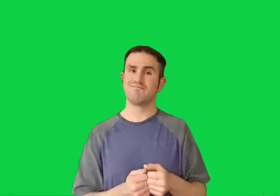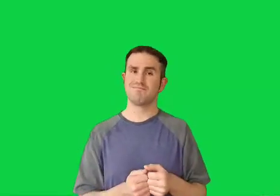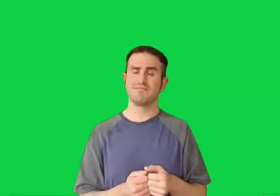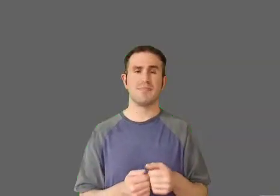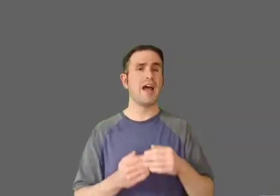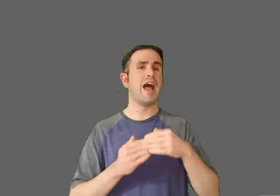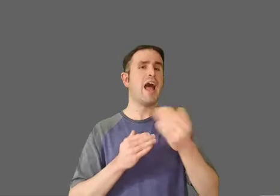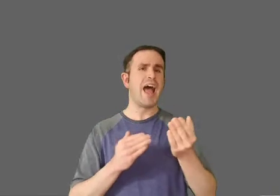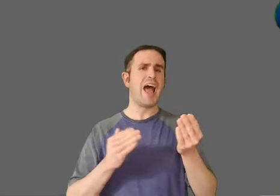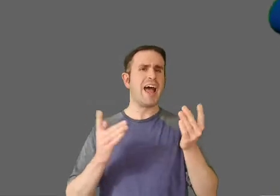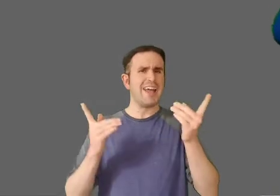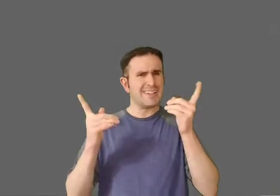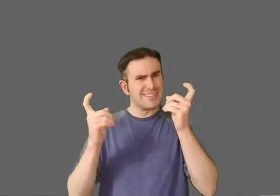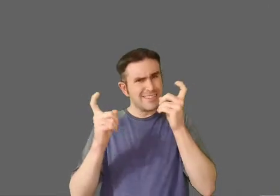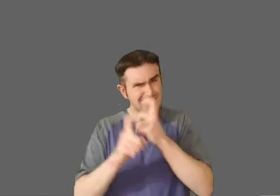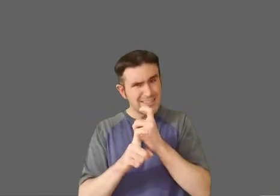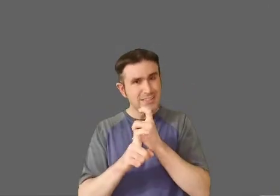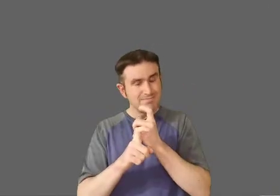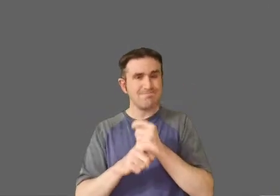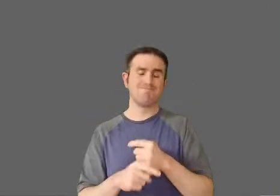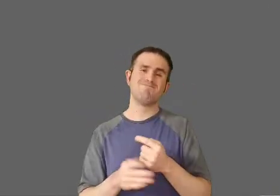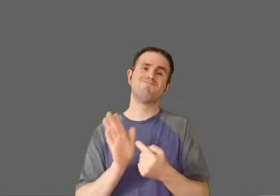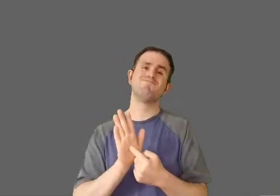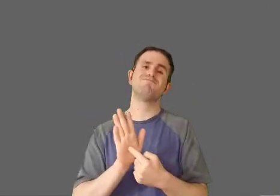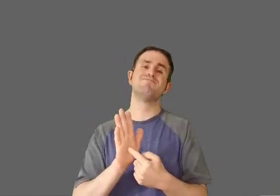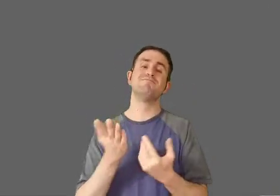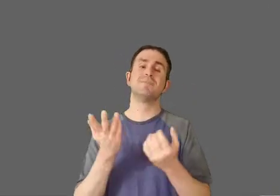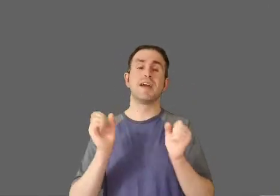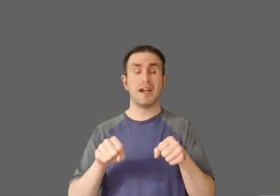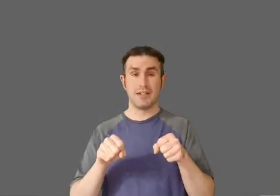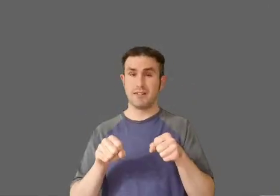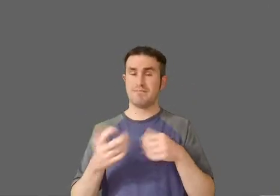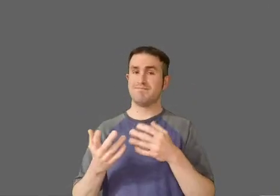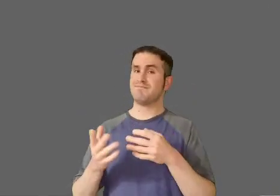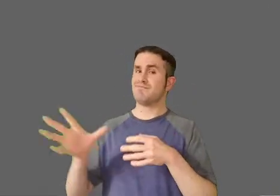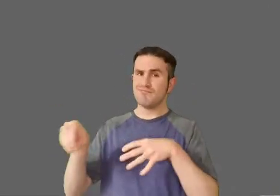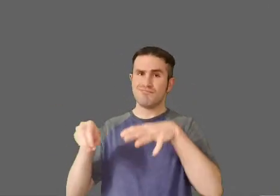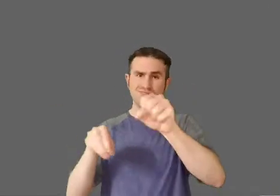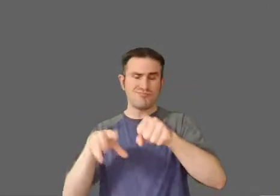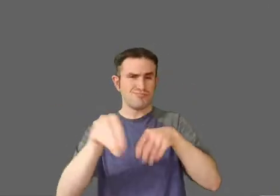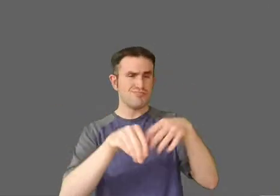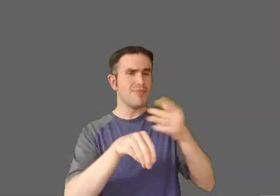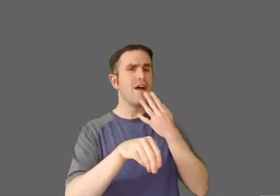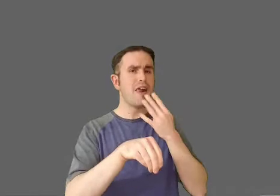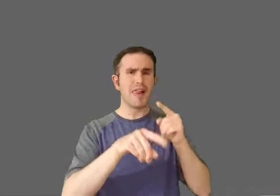From there, things get a little bit more complicated. You can mix various different amounts